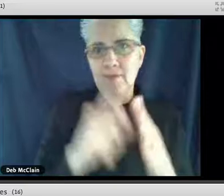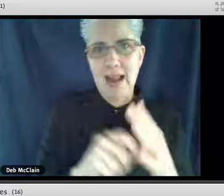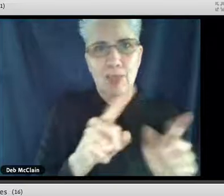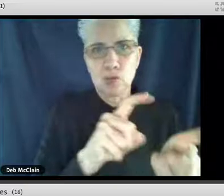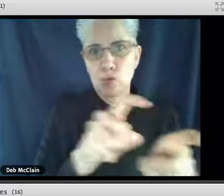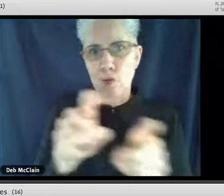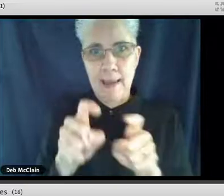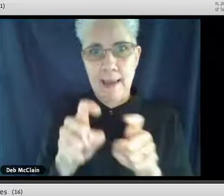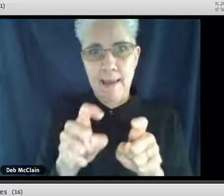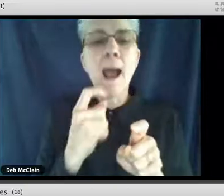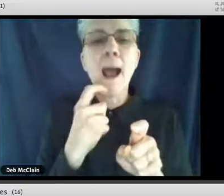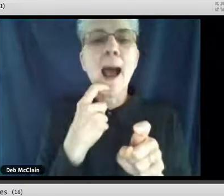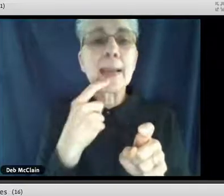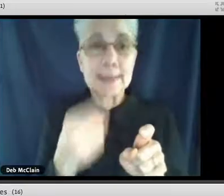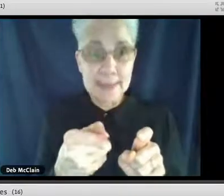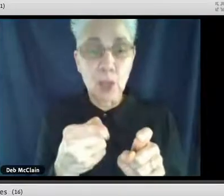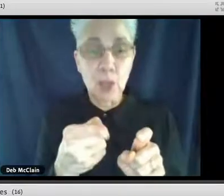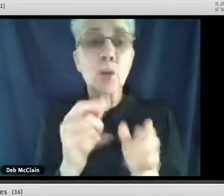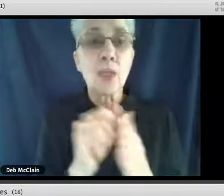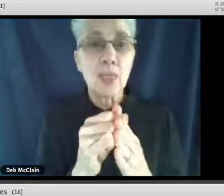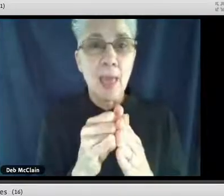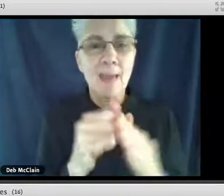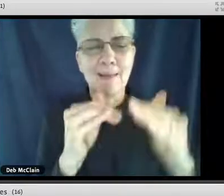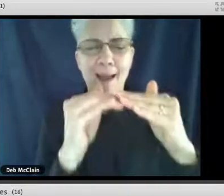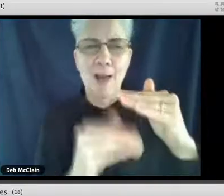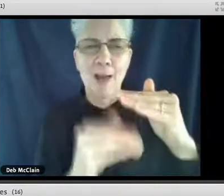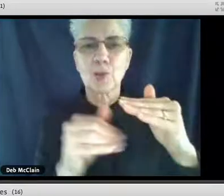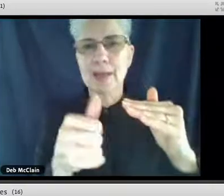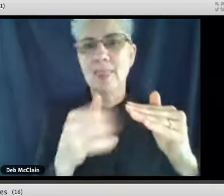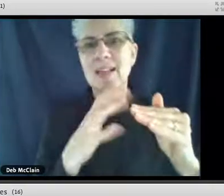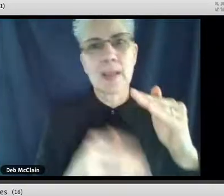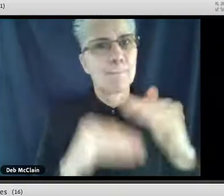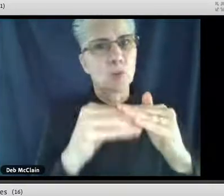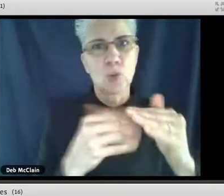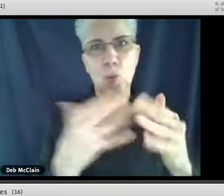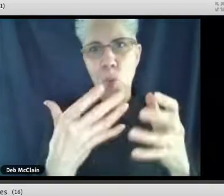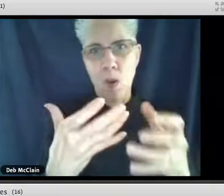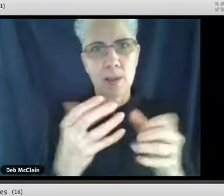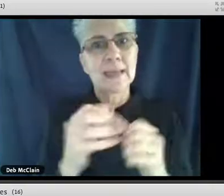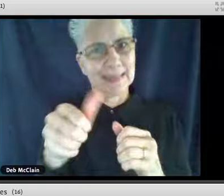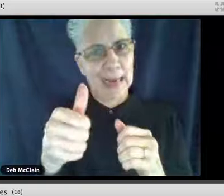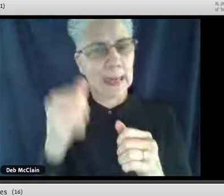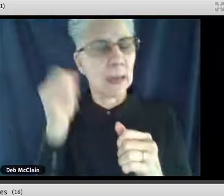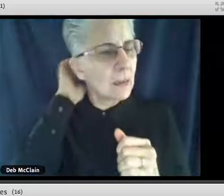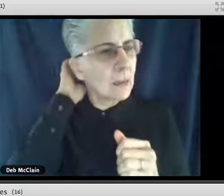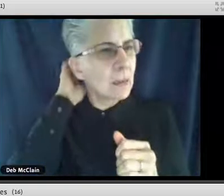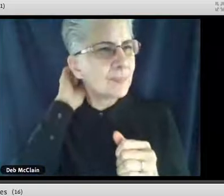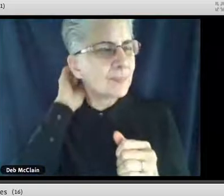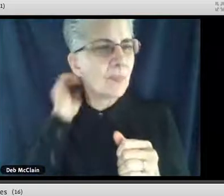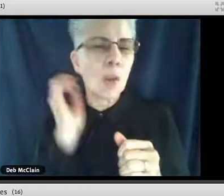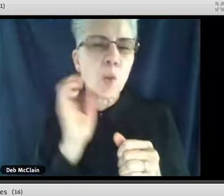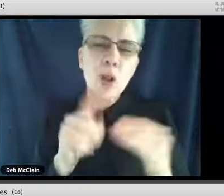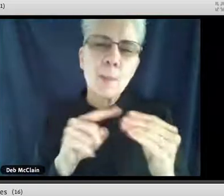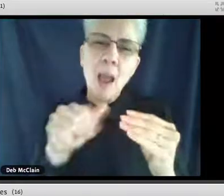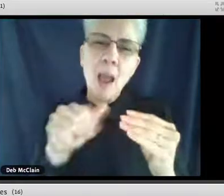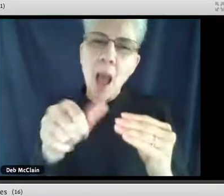I can tell you under 10 is the most that you will want to do. We're going to talk about other usability studies